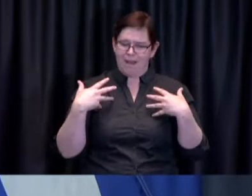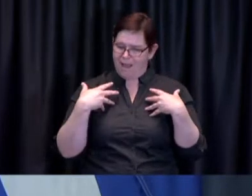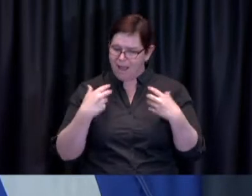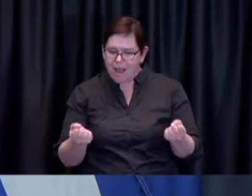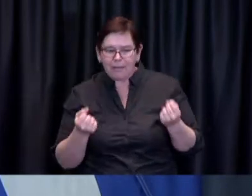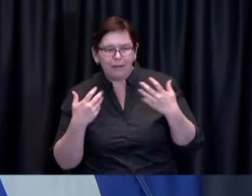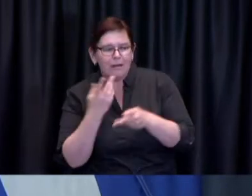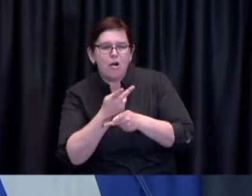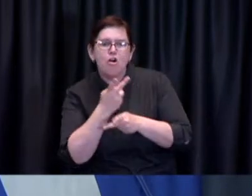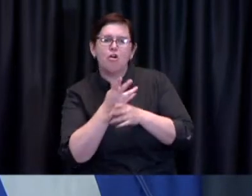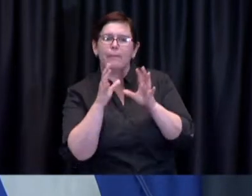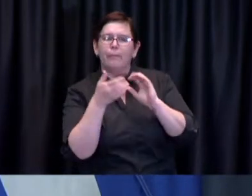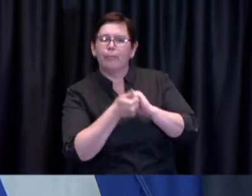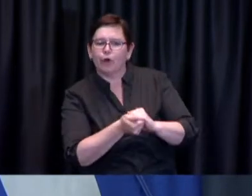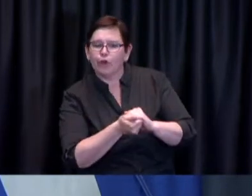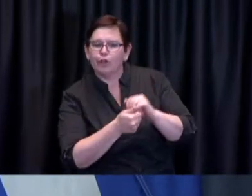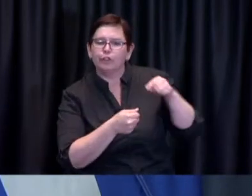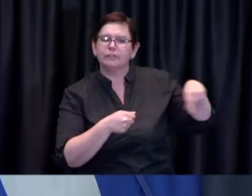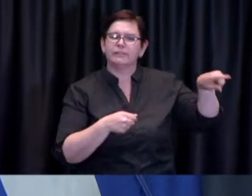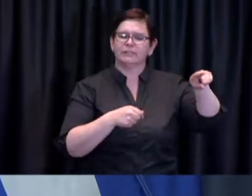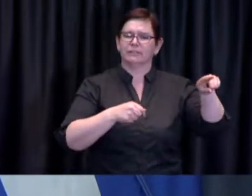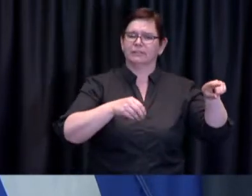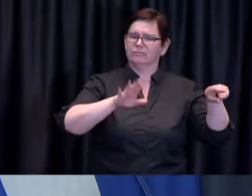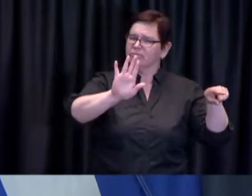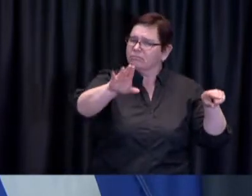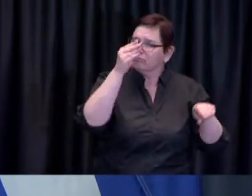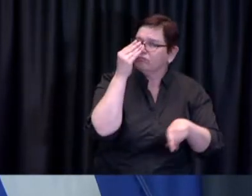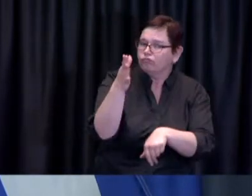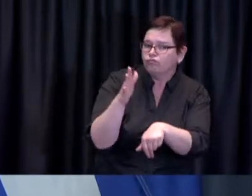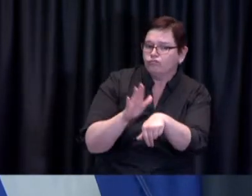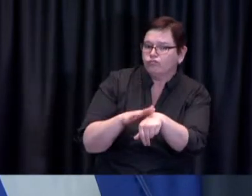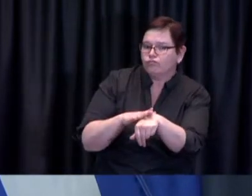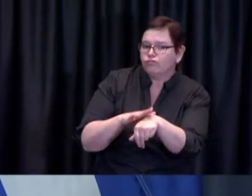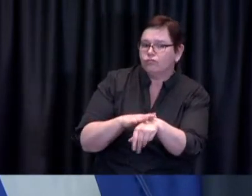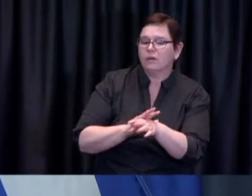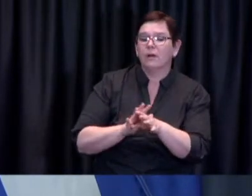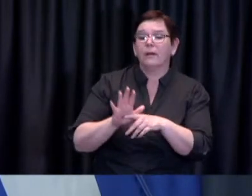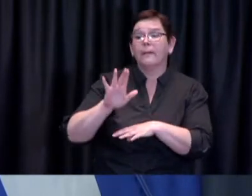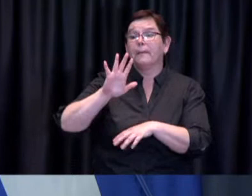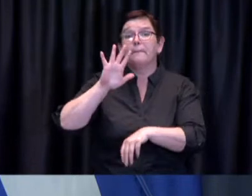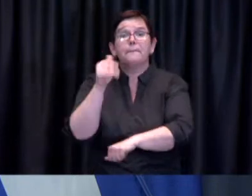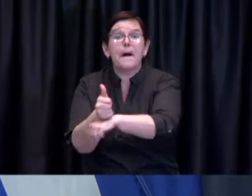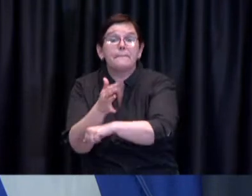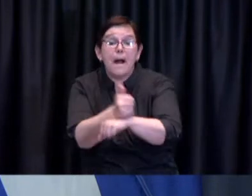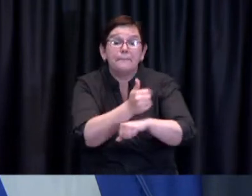that of course while our mobile and pop-up efforts as part of the sprint strategy form an important